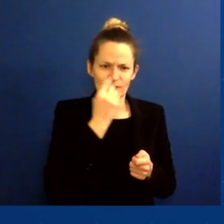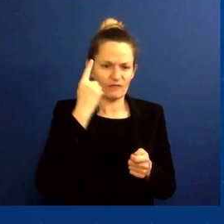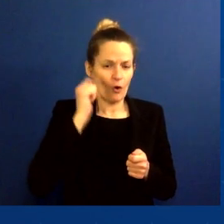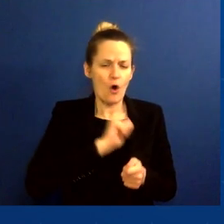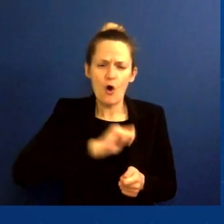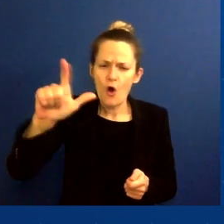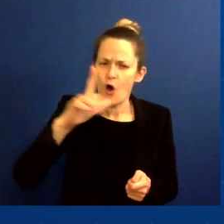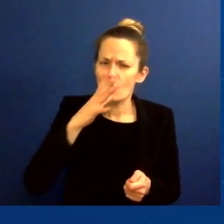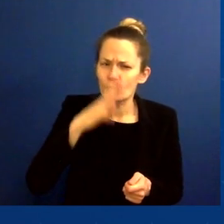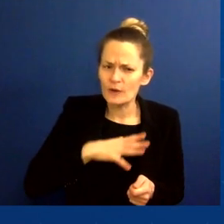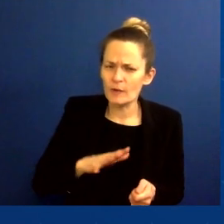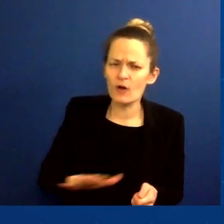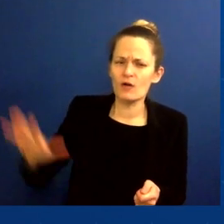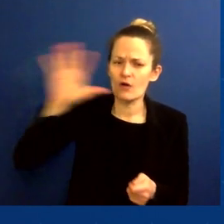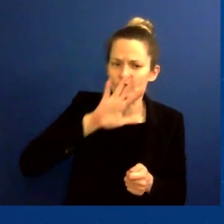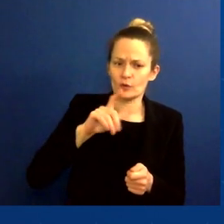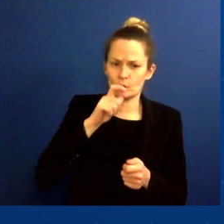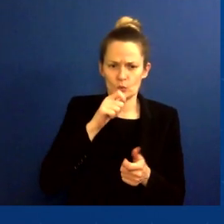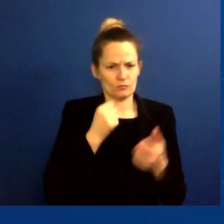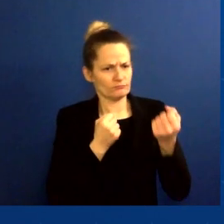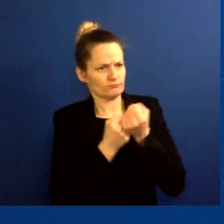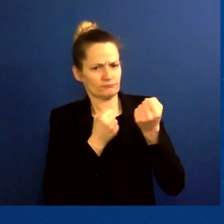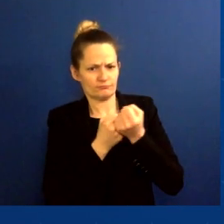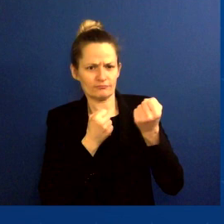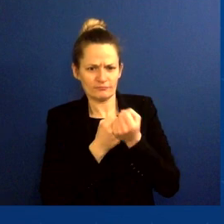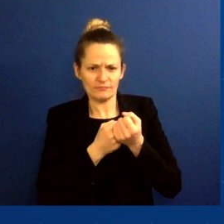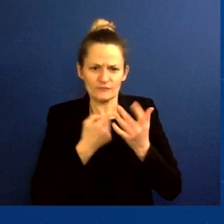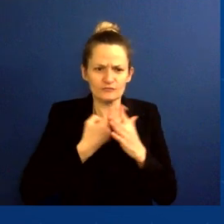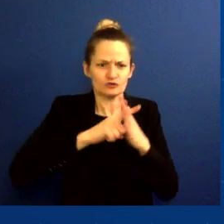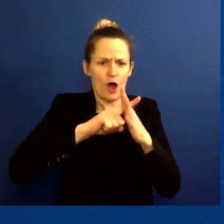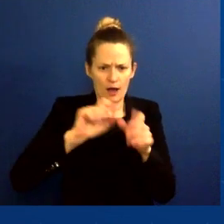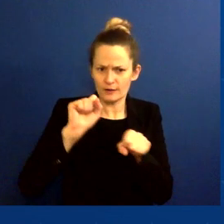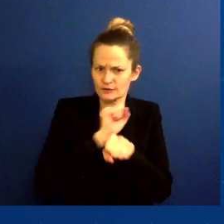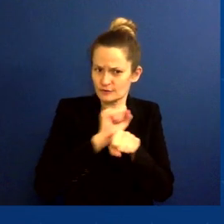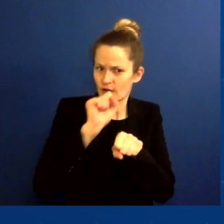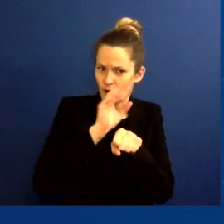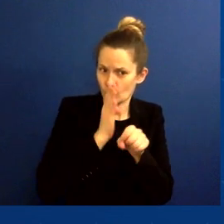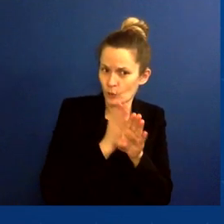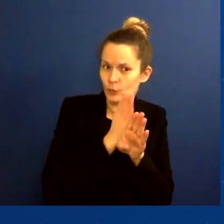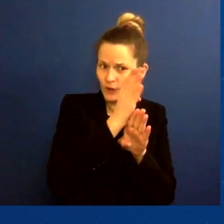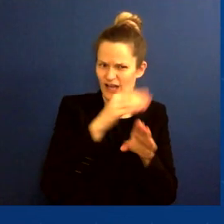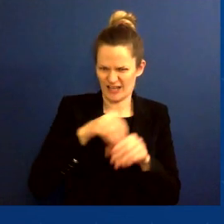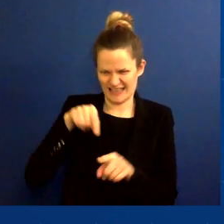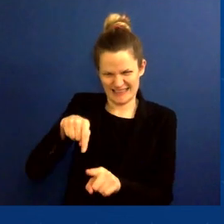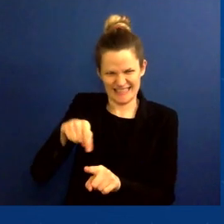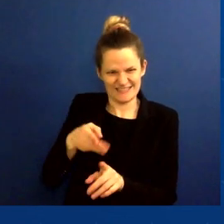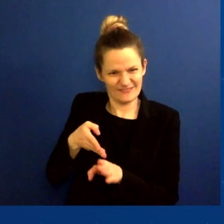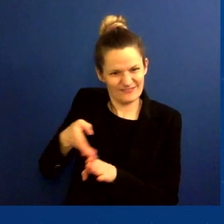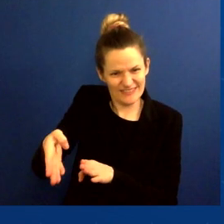in the trades at the three years of attention to training. I came home and started my apprentice.